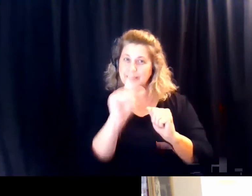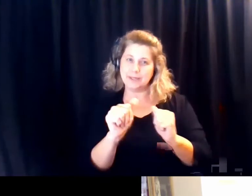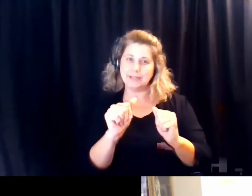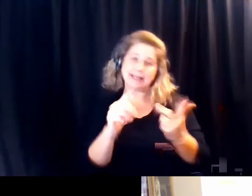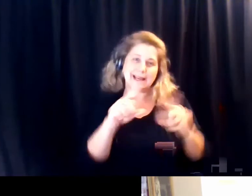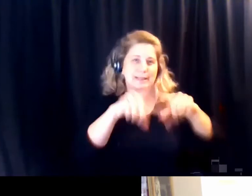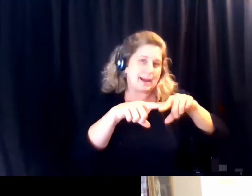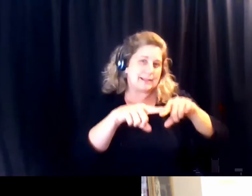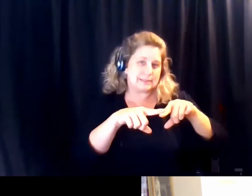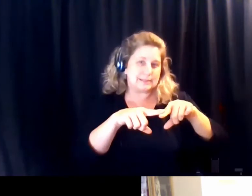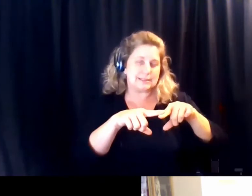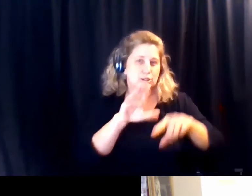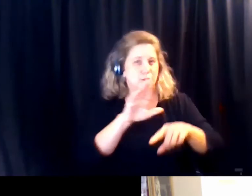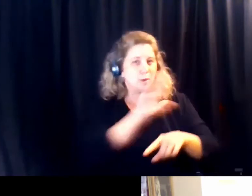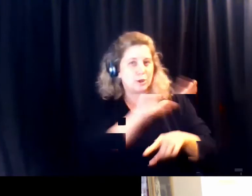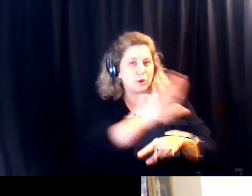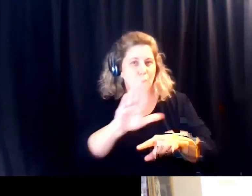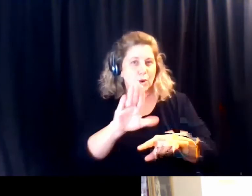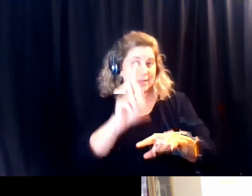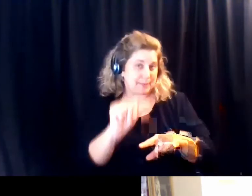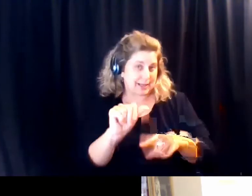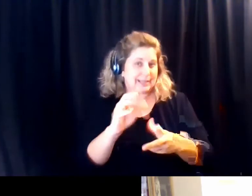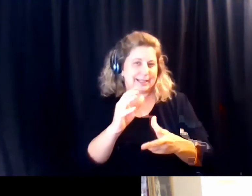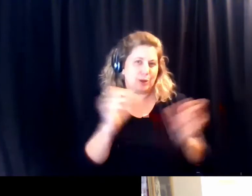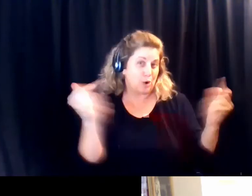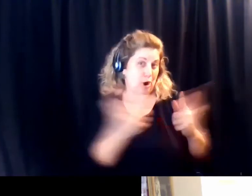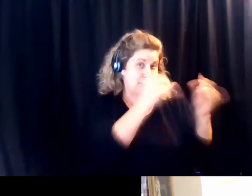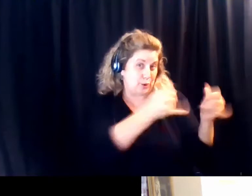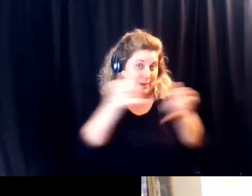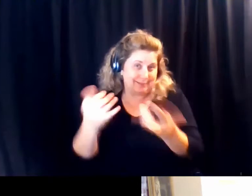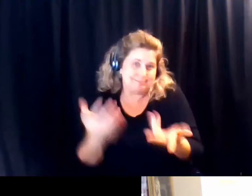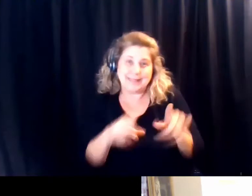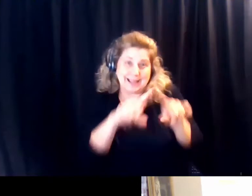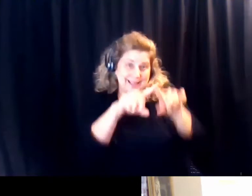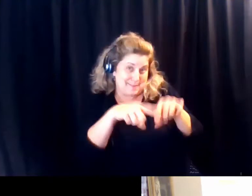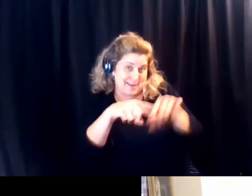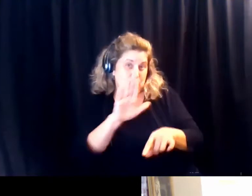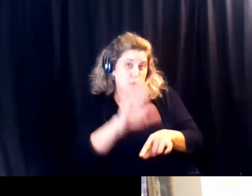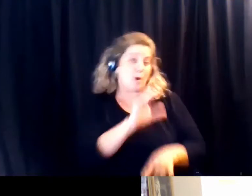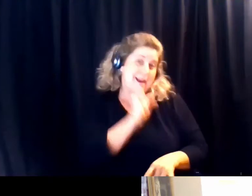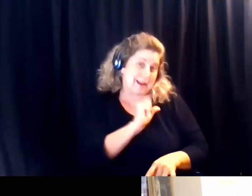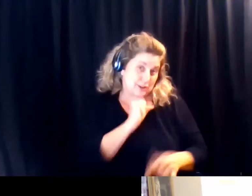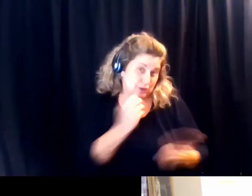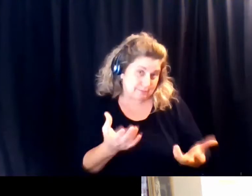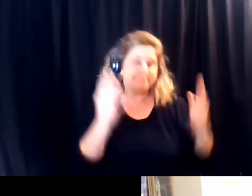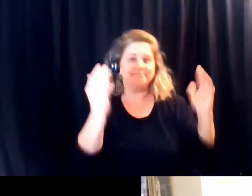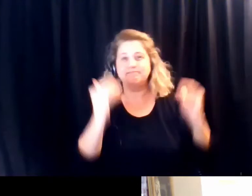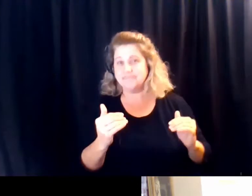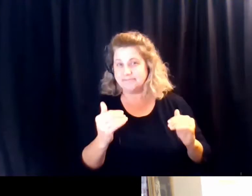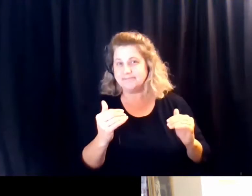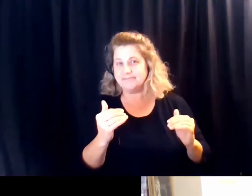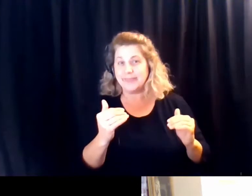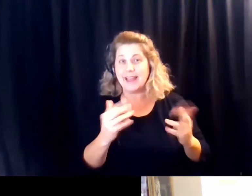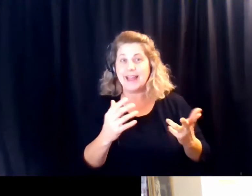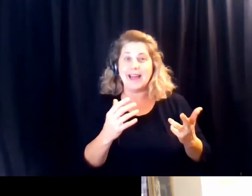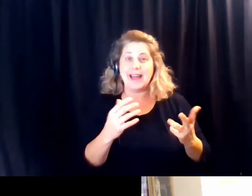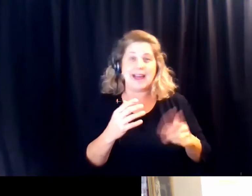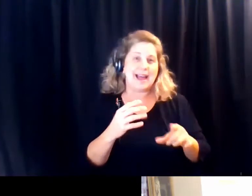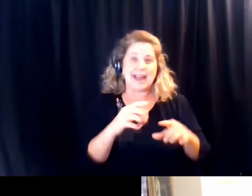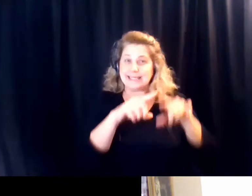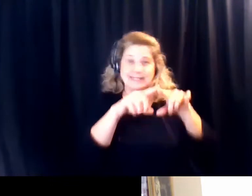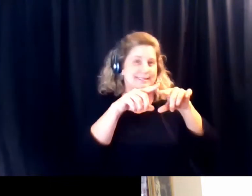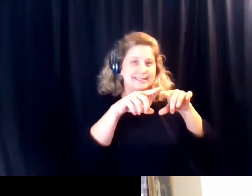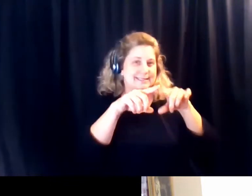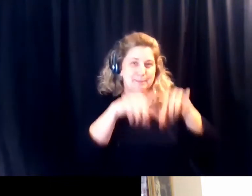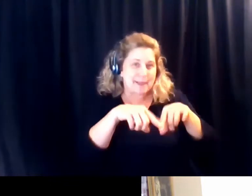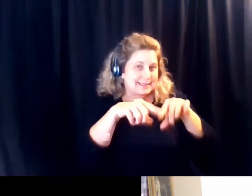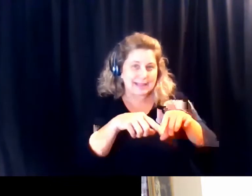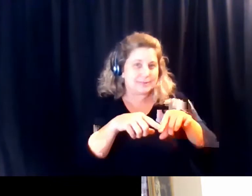Judith Heumann: Because it was responsibility. My parents were taking responsibility for me and my parents always taught me and my brothers that we had responsibility for ourselves.